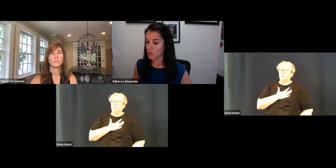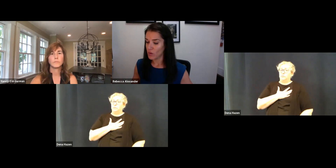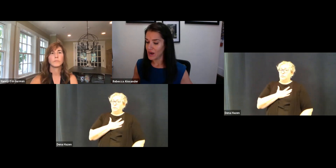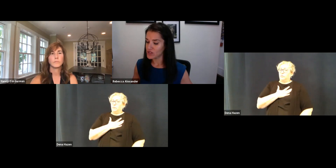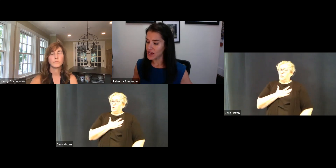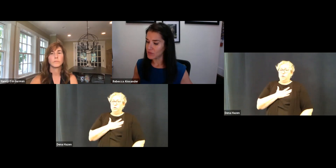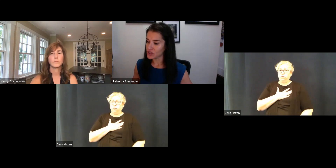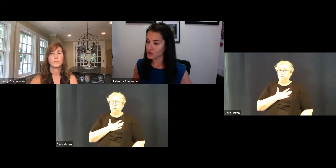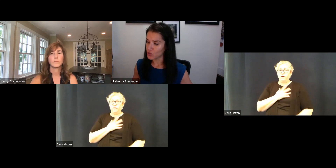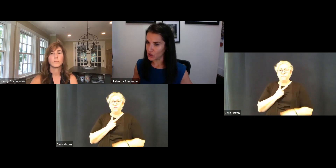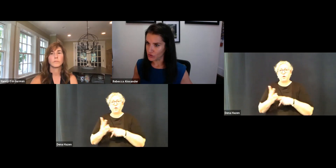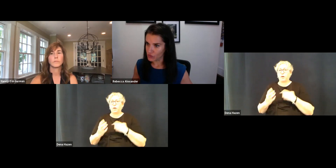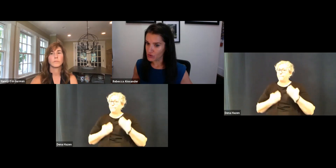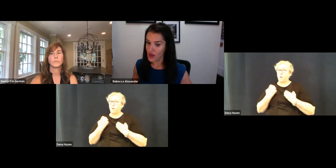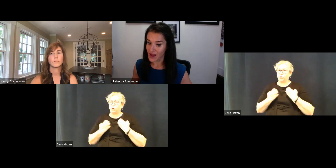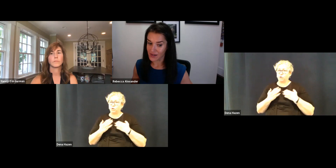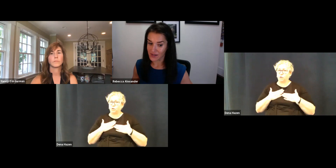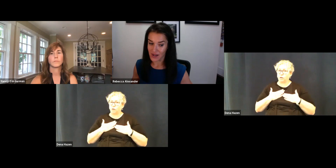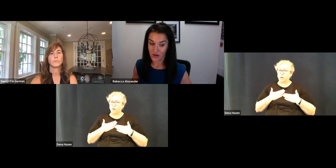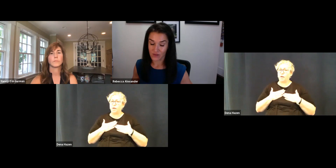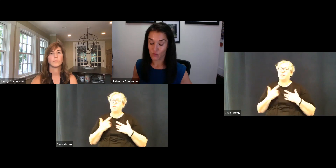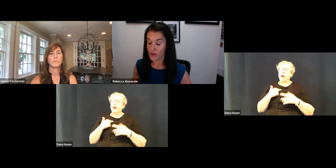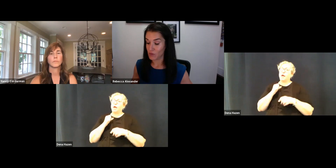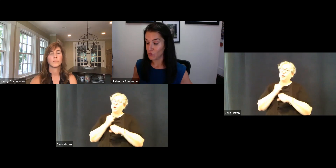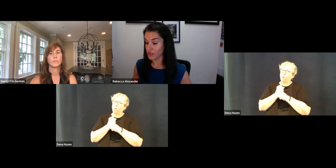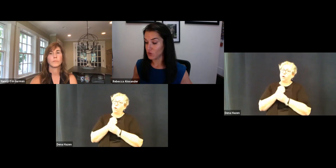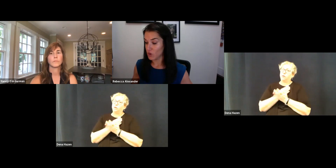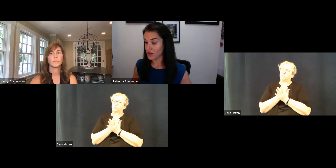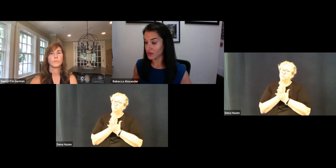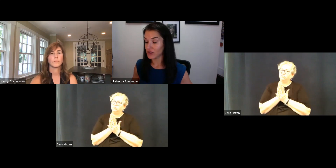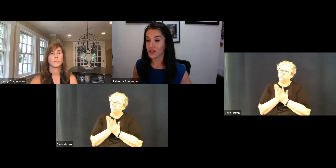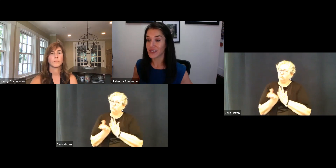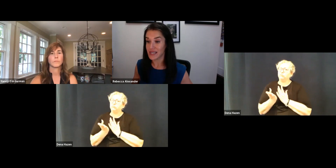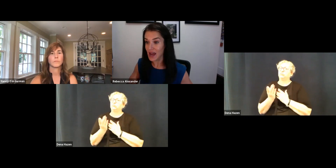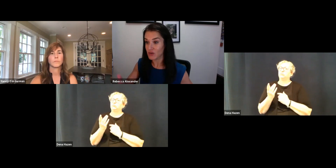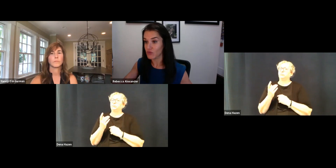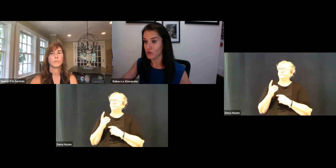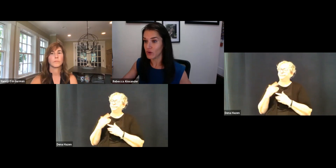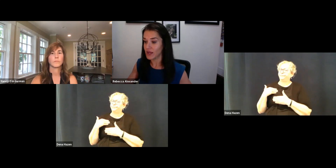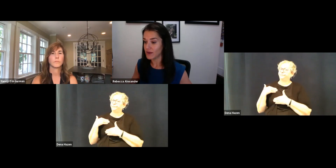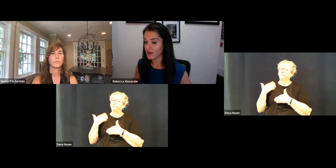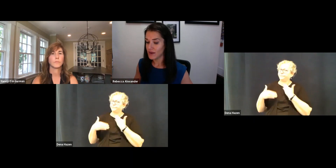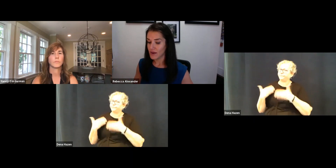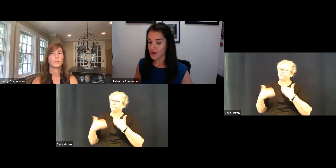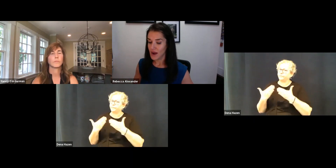But when I was able to work through that, and really quite literally get through it,